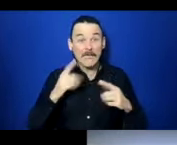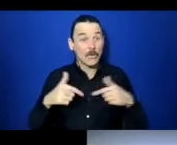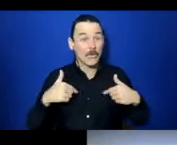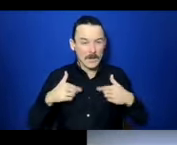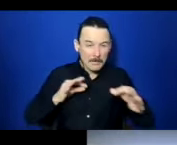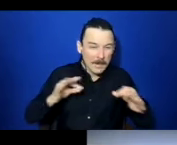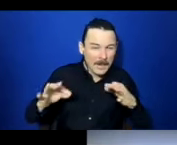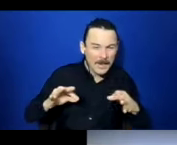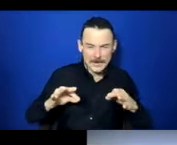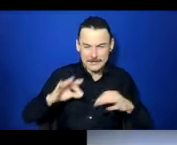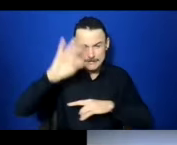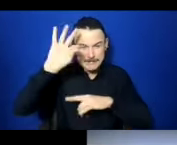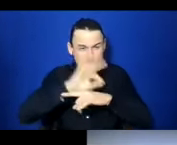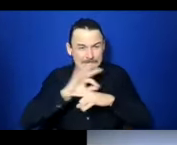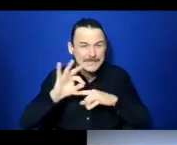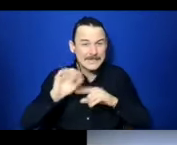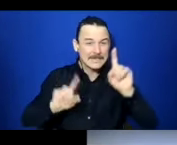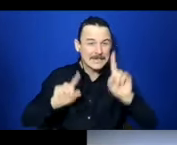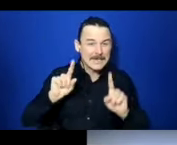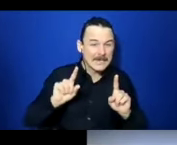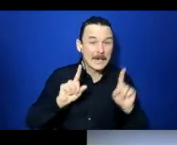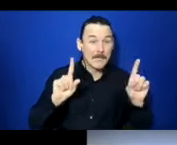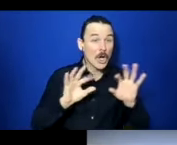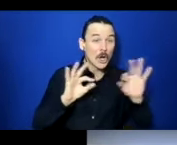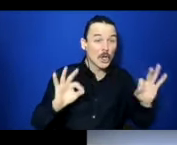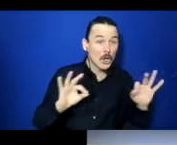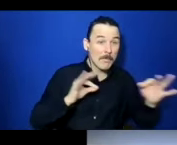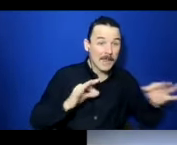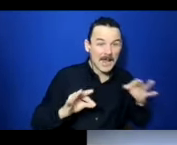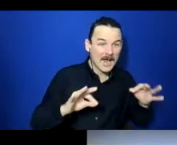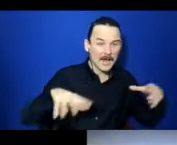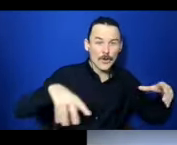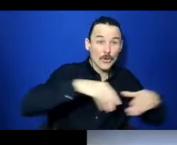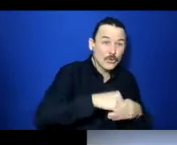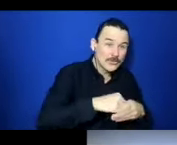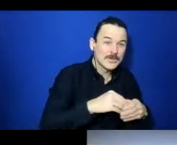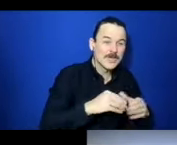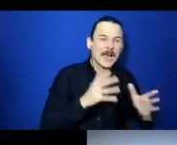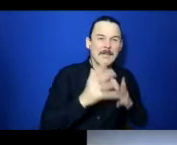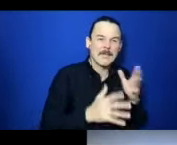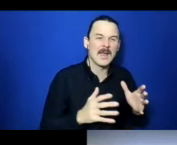implicitly designing for exclusion. And I think that's that's a that's a quote that was given